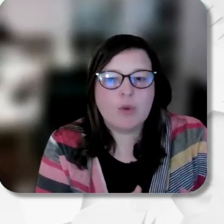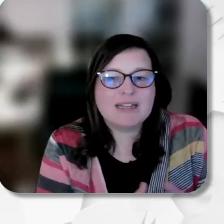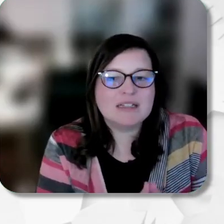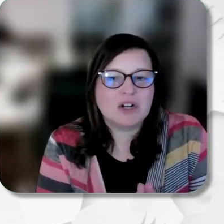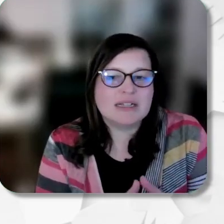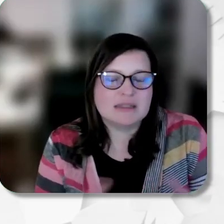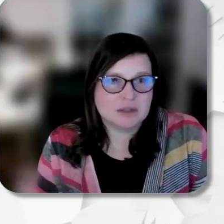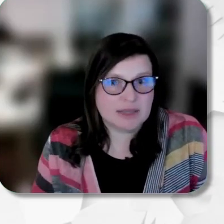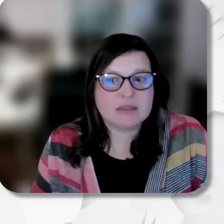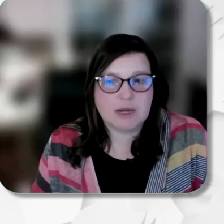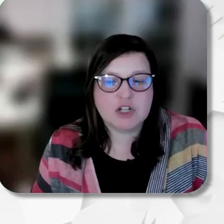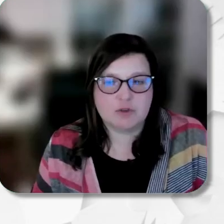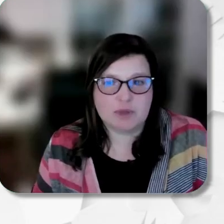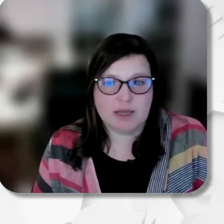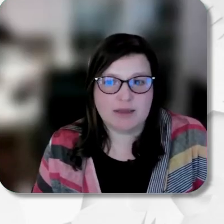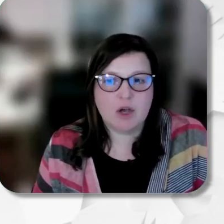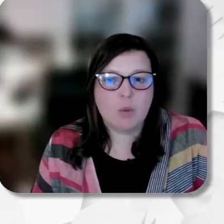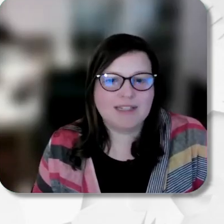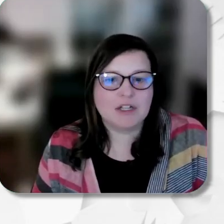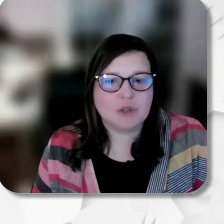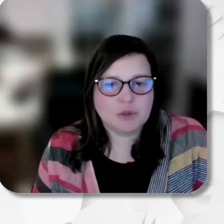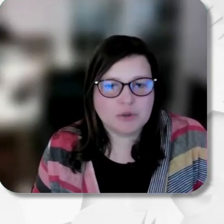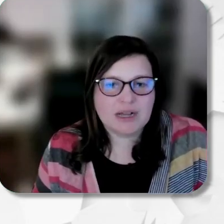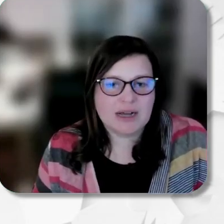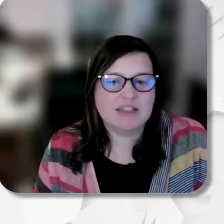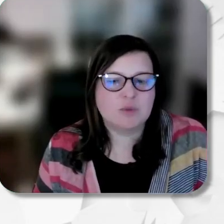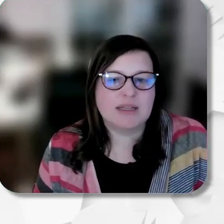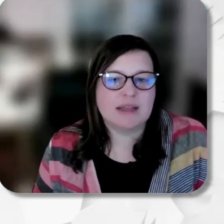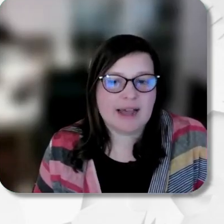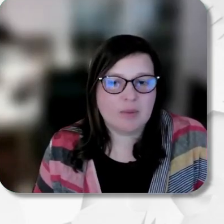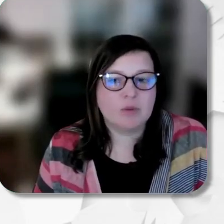we need to start to consider that spectrum of play one that includes the kinds of plays that happen